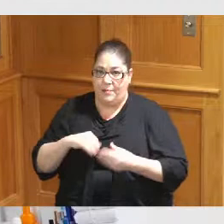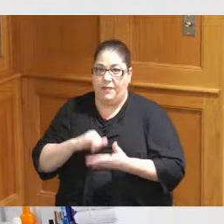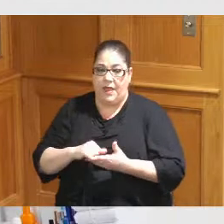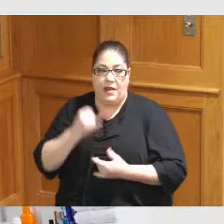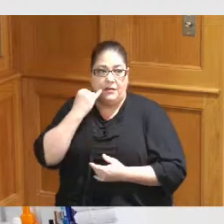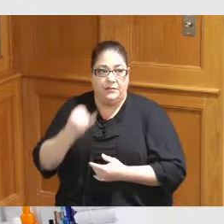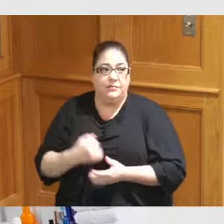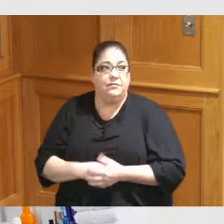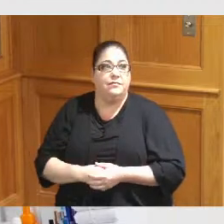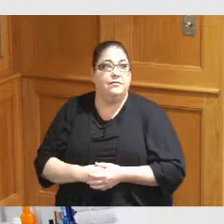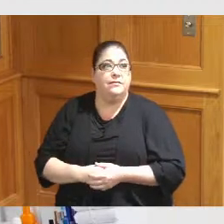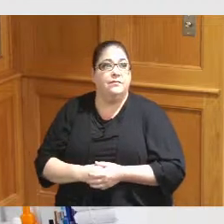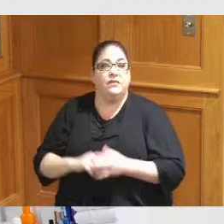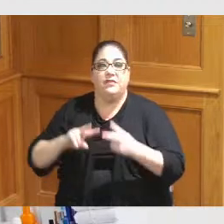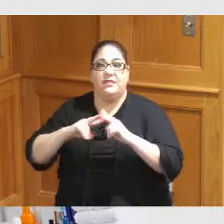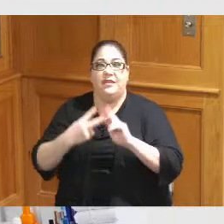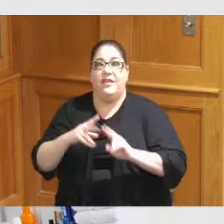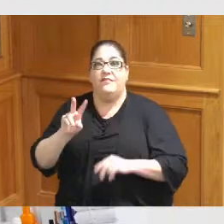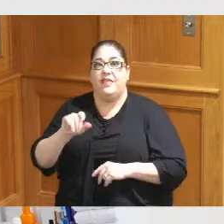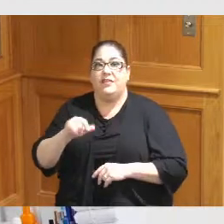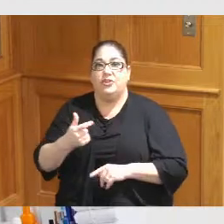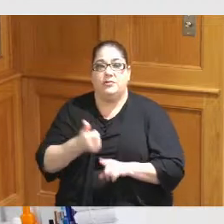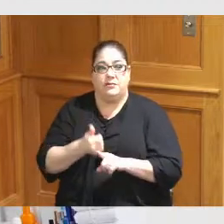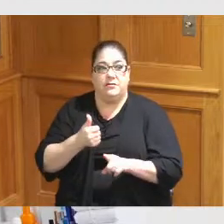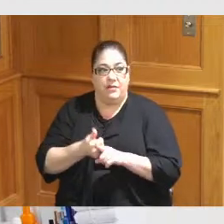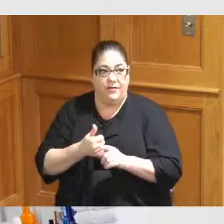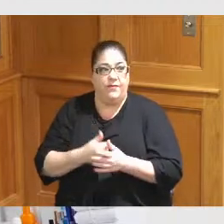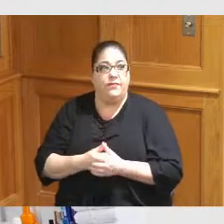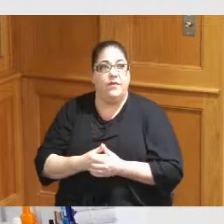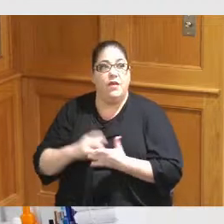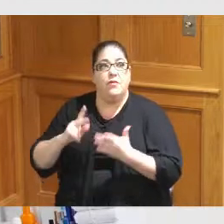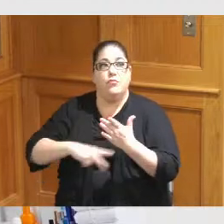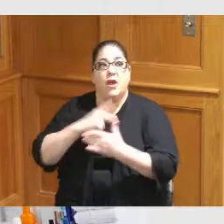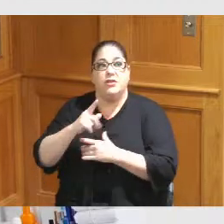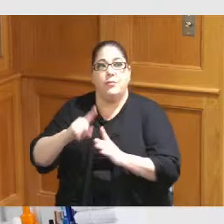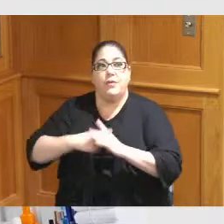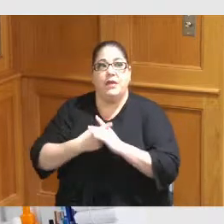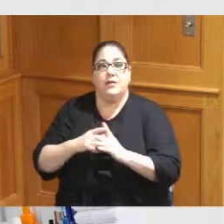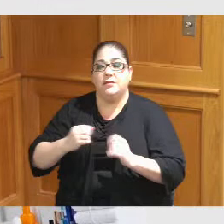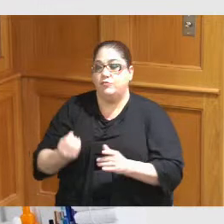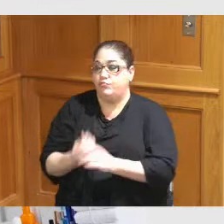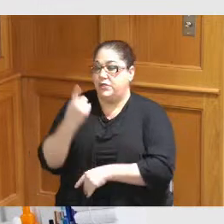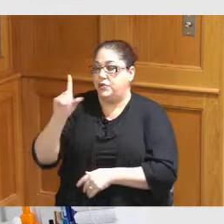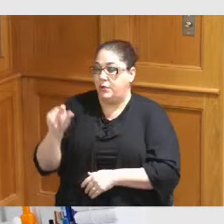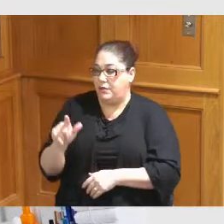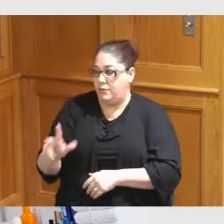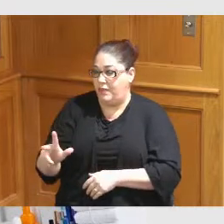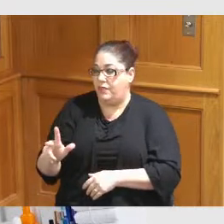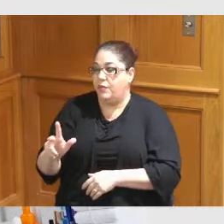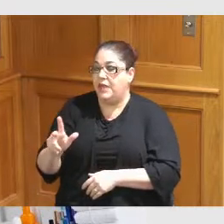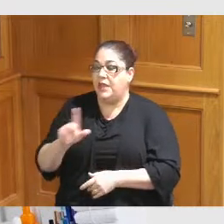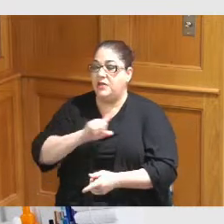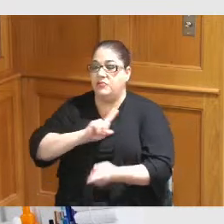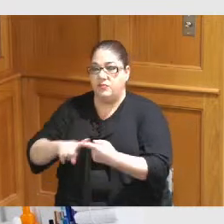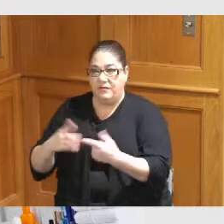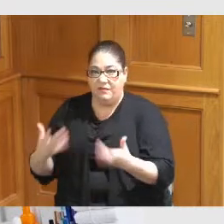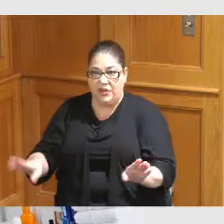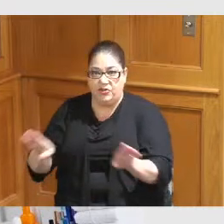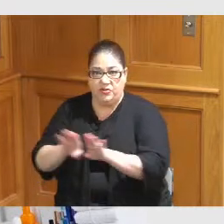and the project begins in Spring of 2023 and then completed by Spring of 2025 and